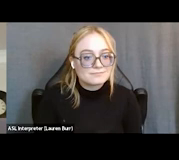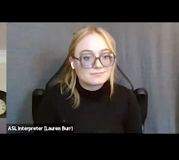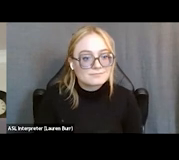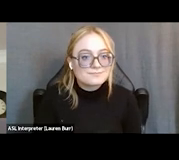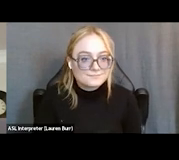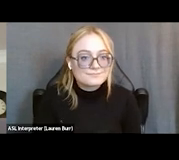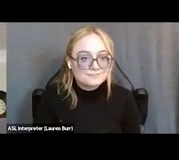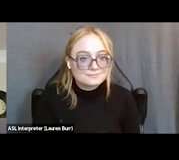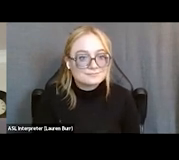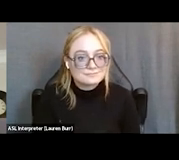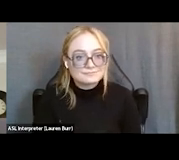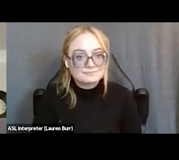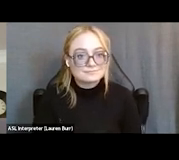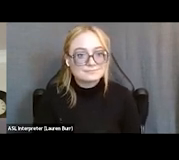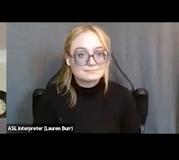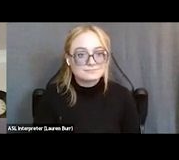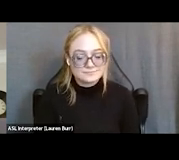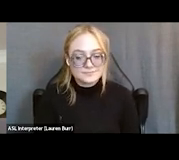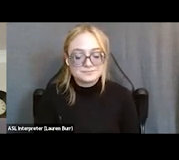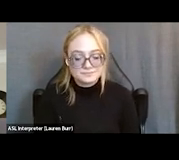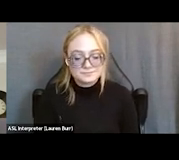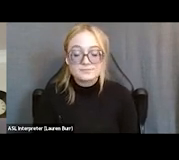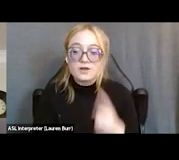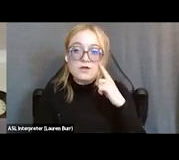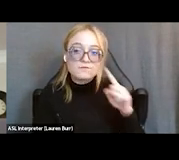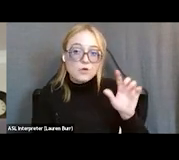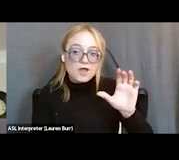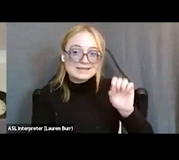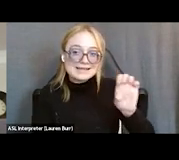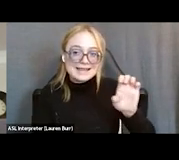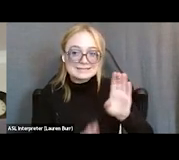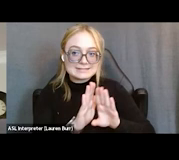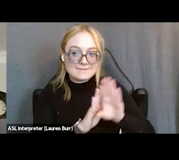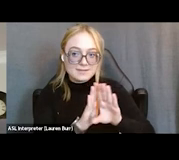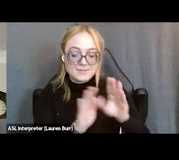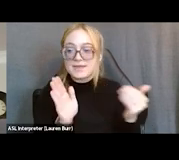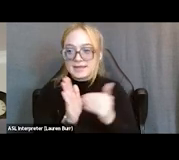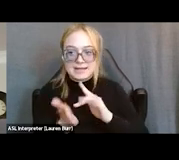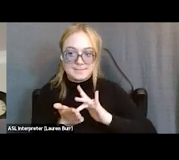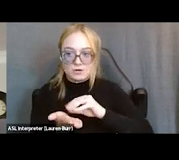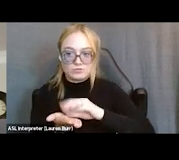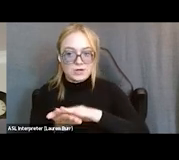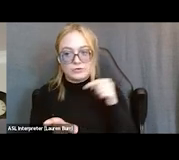In terms of case developments, again medical records are pretty critical and very important.